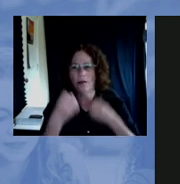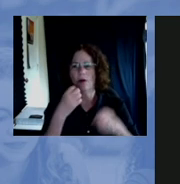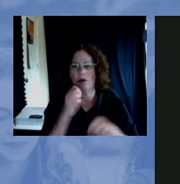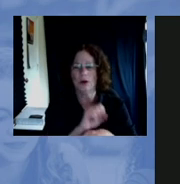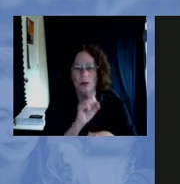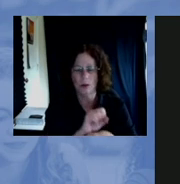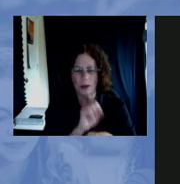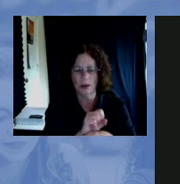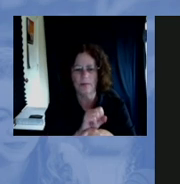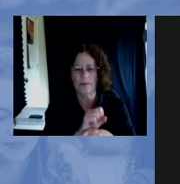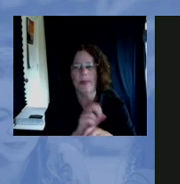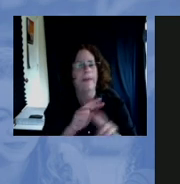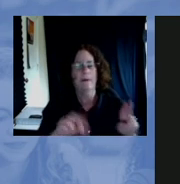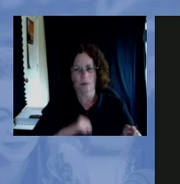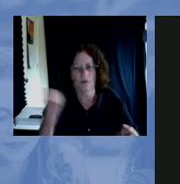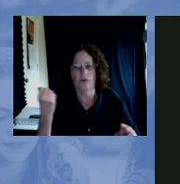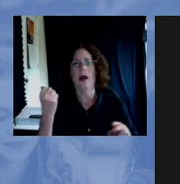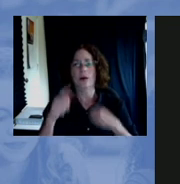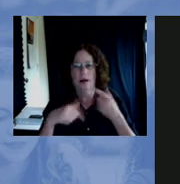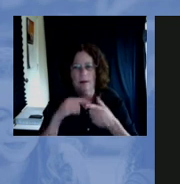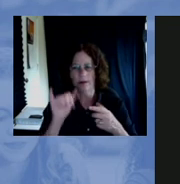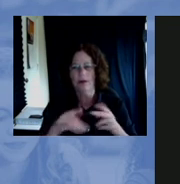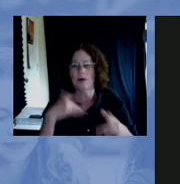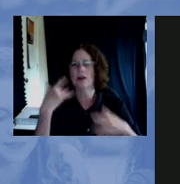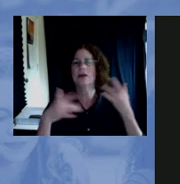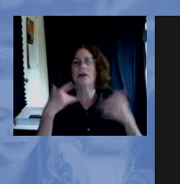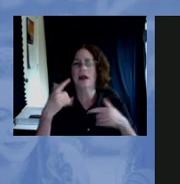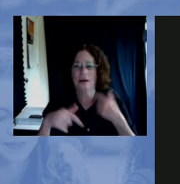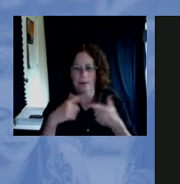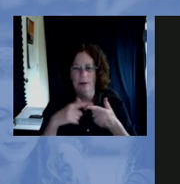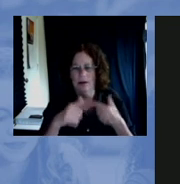THAT AND WE ARE EXCITED ABOUT CONTINUING THAT. >> THANK YOU FOR THAT.